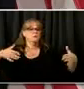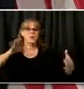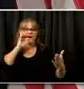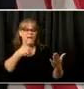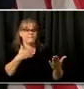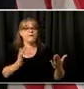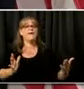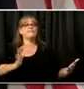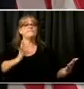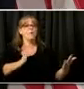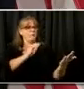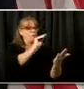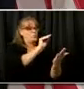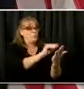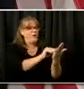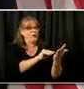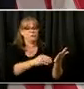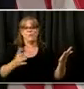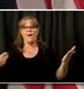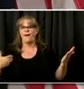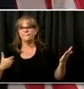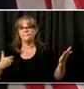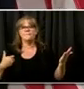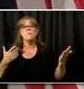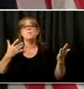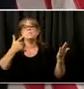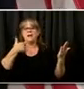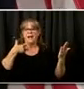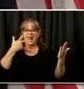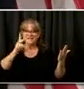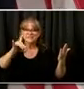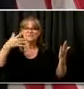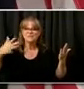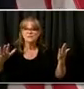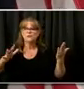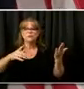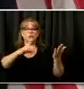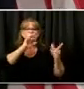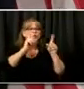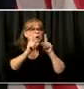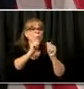different superintendents and ask but there is no information that the state has yet on that, other